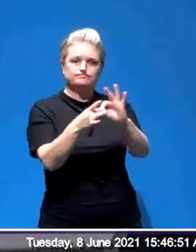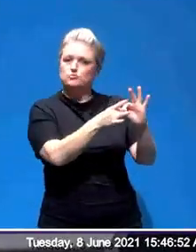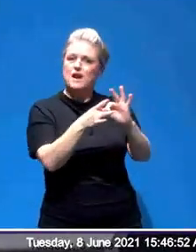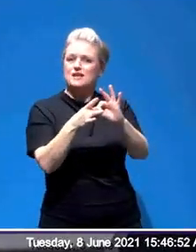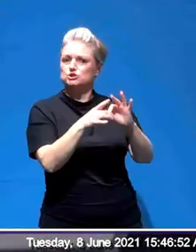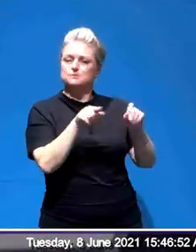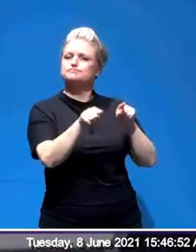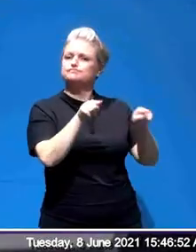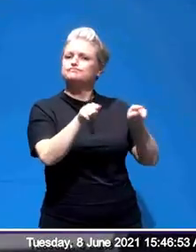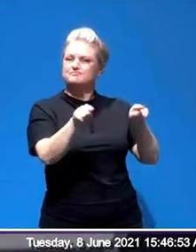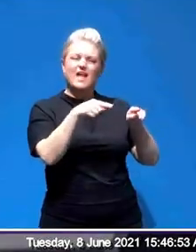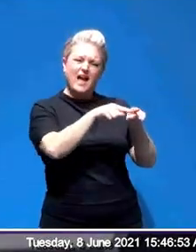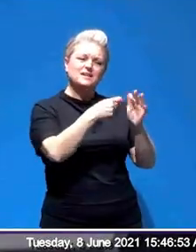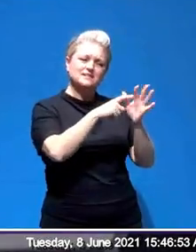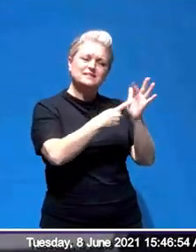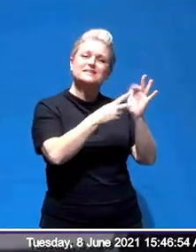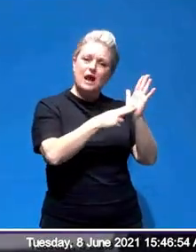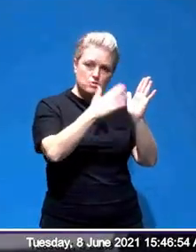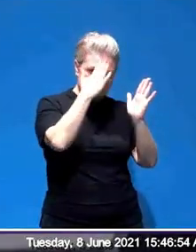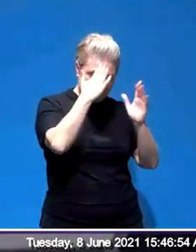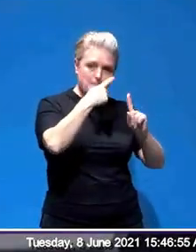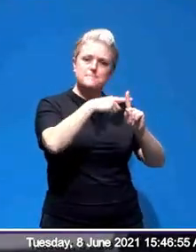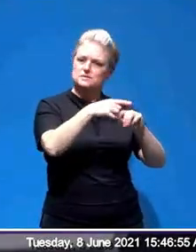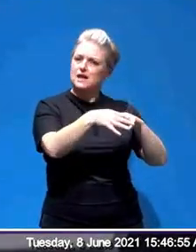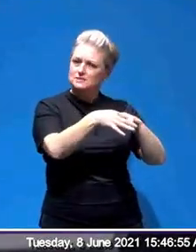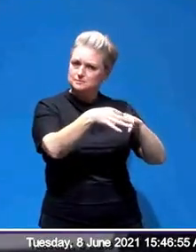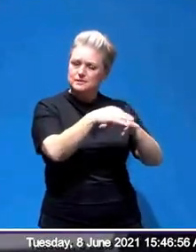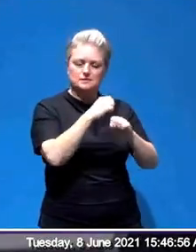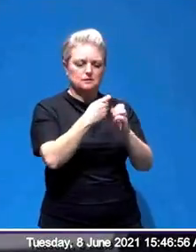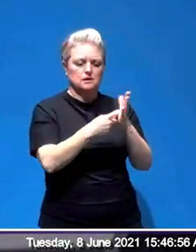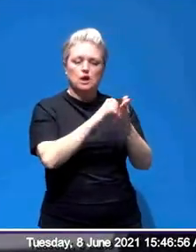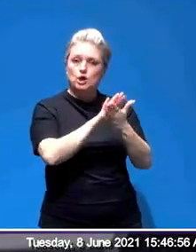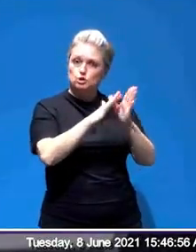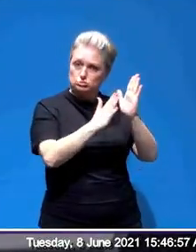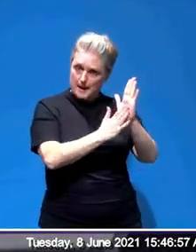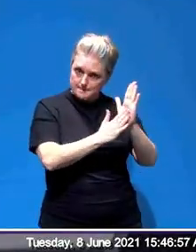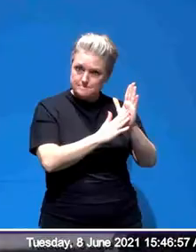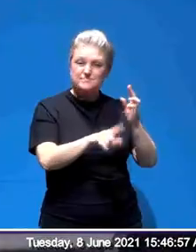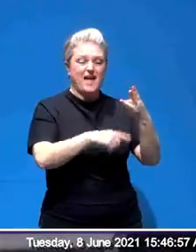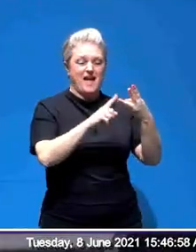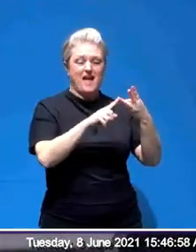Graham and Daniel, I hadn't actually realised that they hadn't taken up all of the sessions.